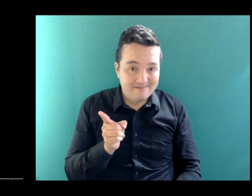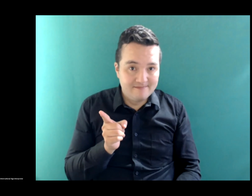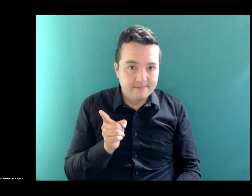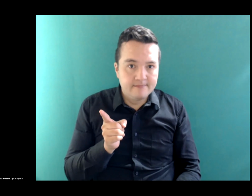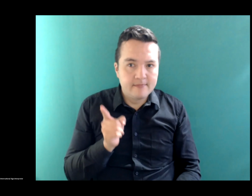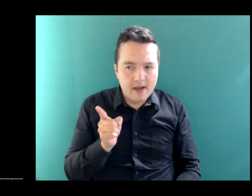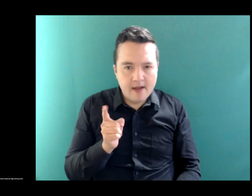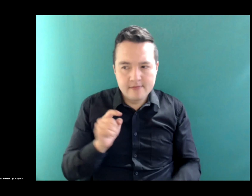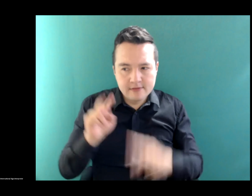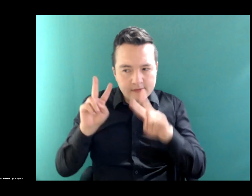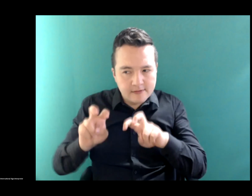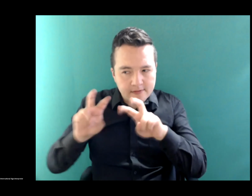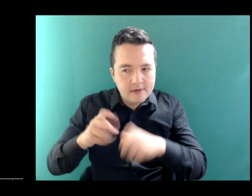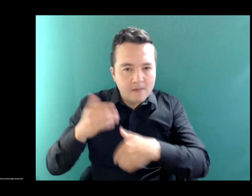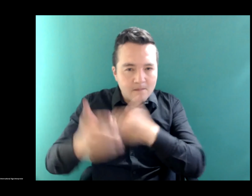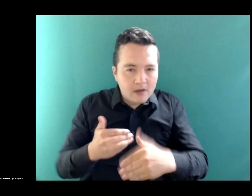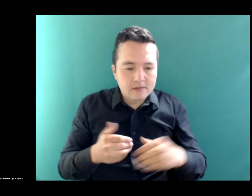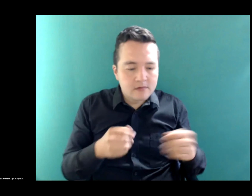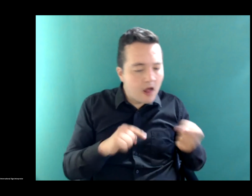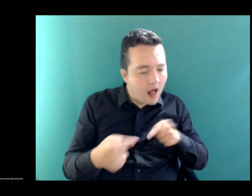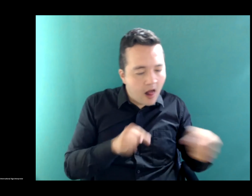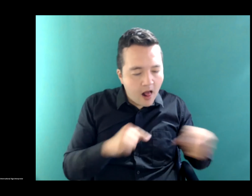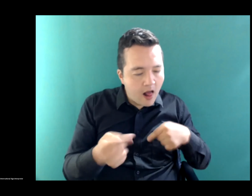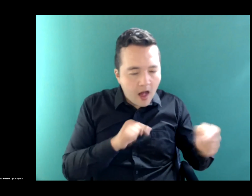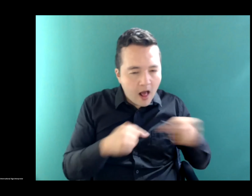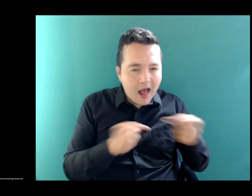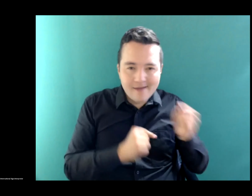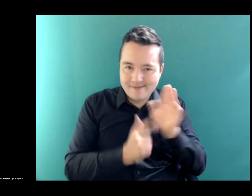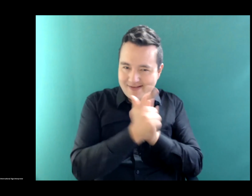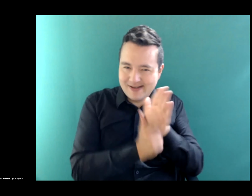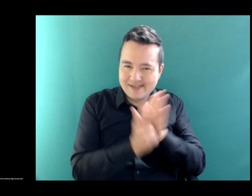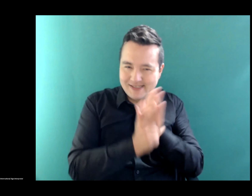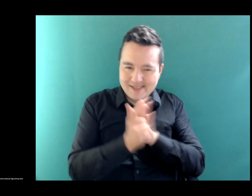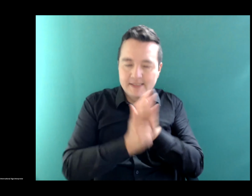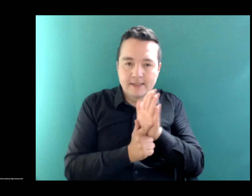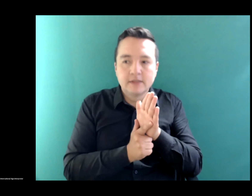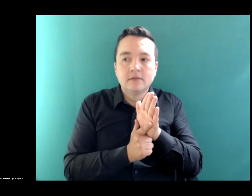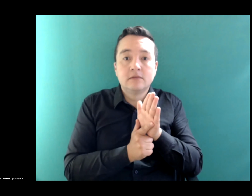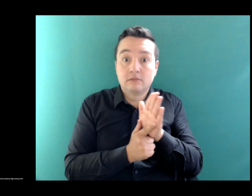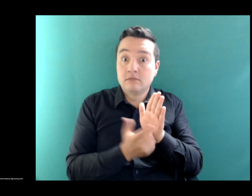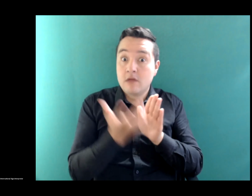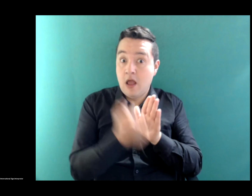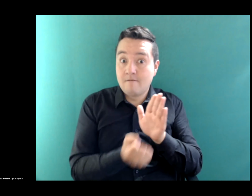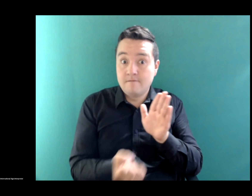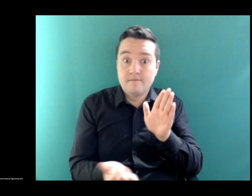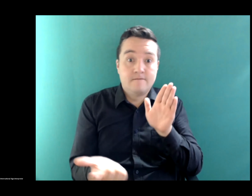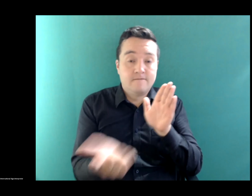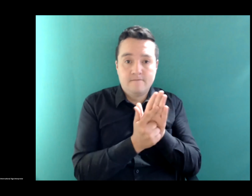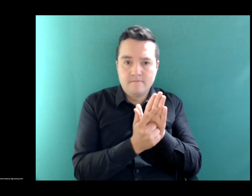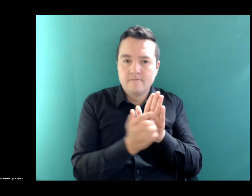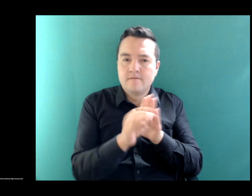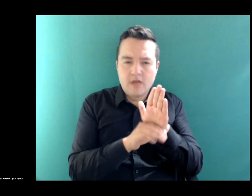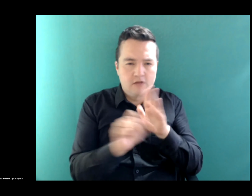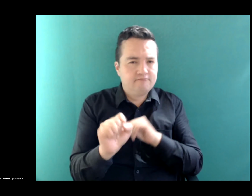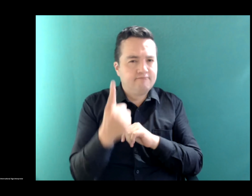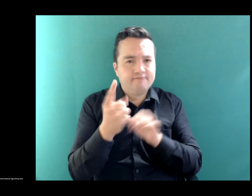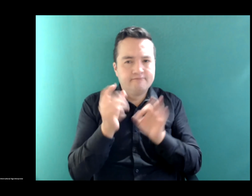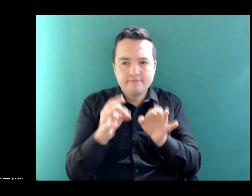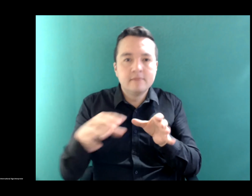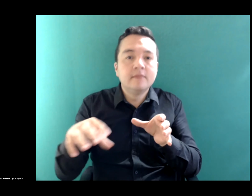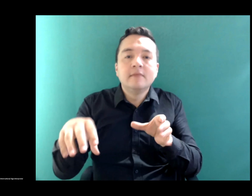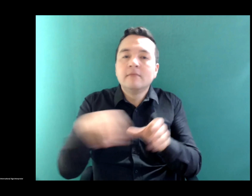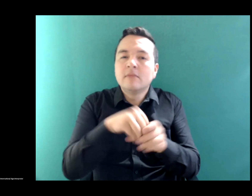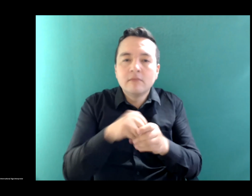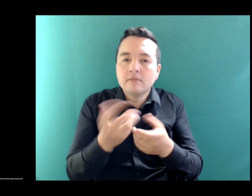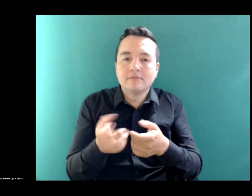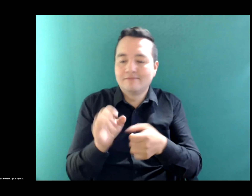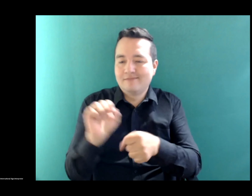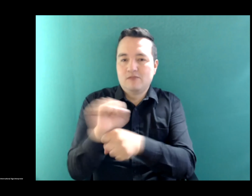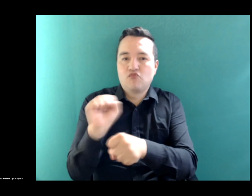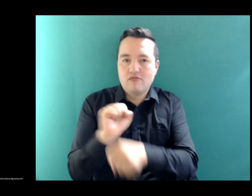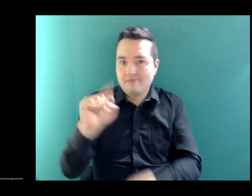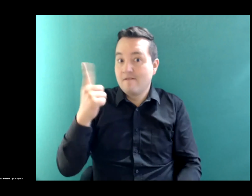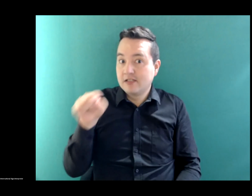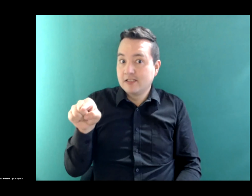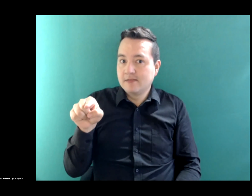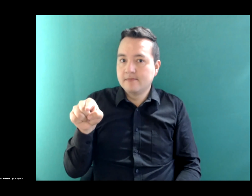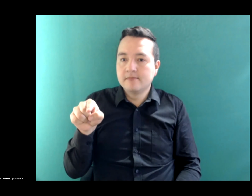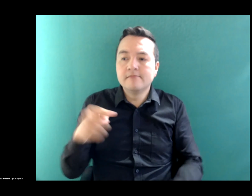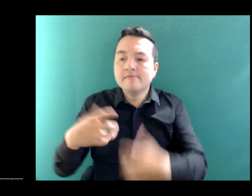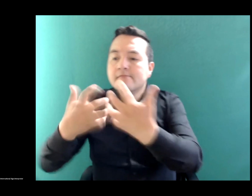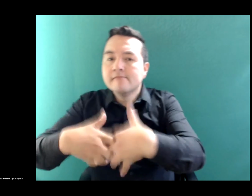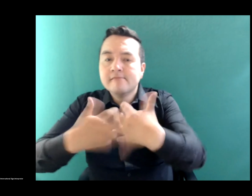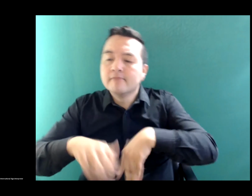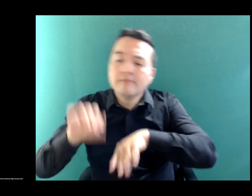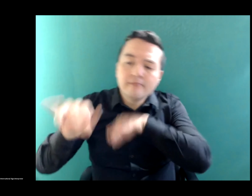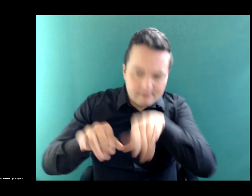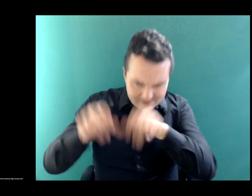It's really important to understand to see we have 45 million people with some kind of disability.